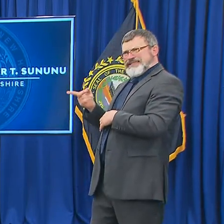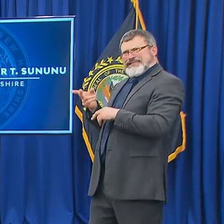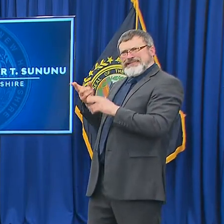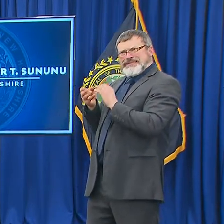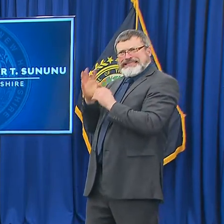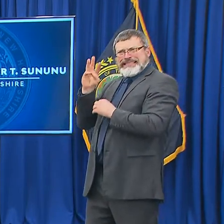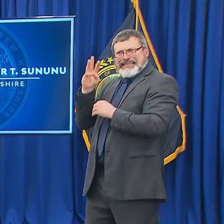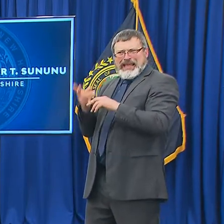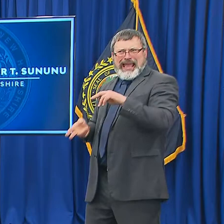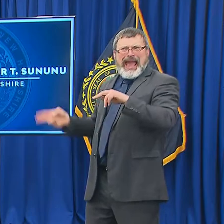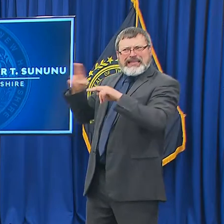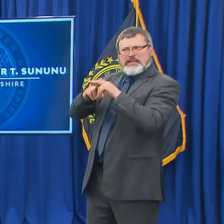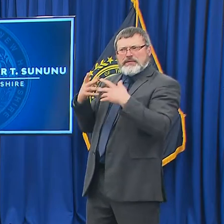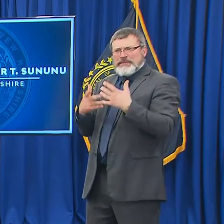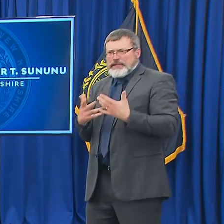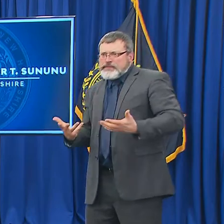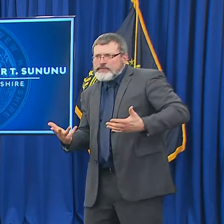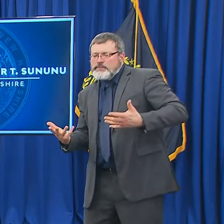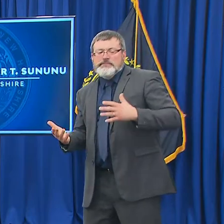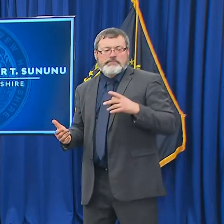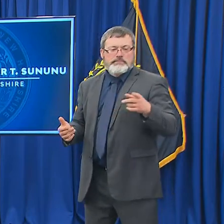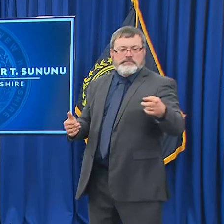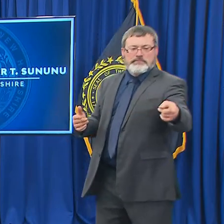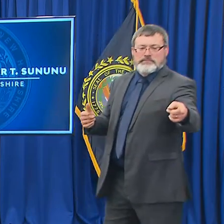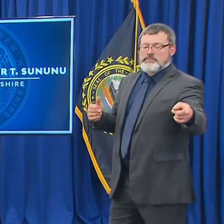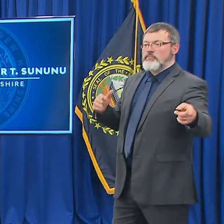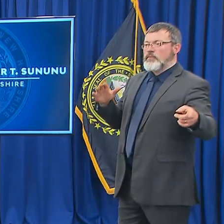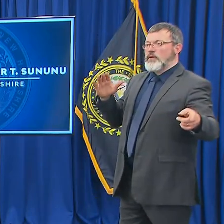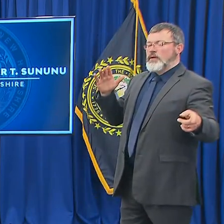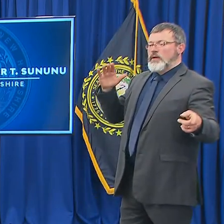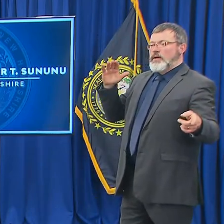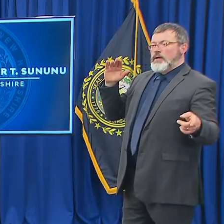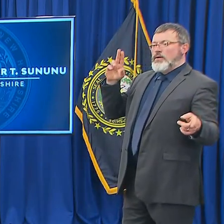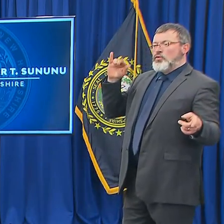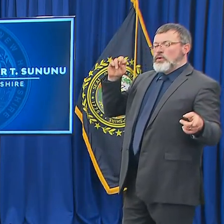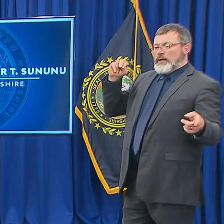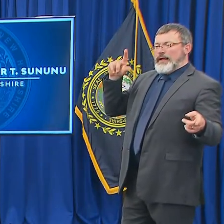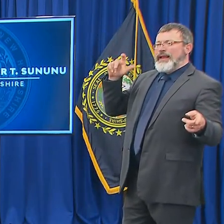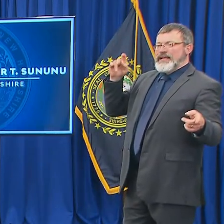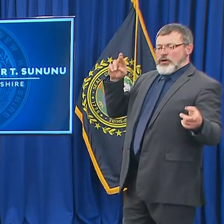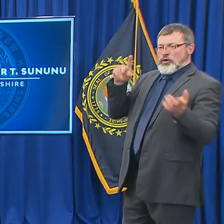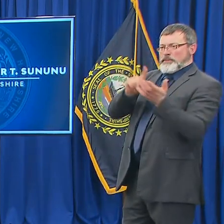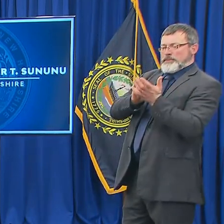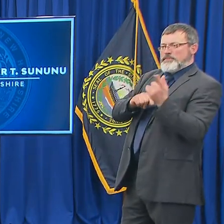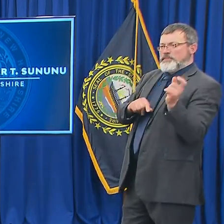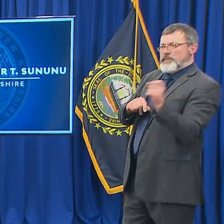to do is elevate the message and make folks understand this is not a southern tier issue. It is a statewide issue and they have